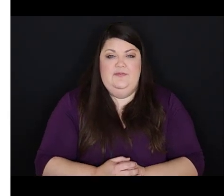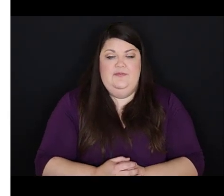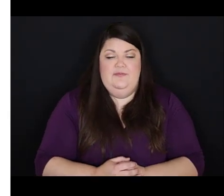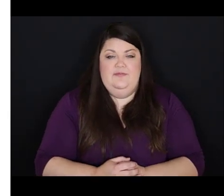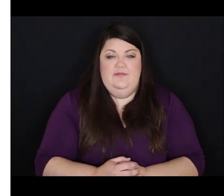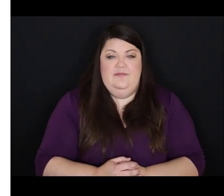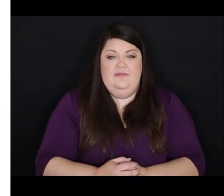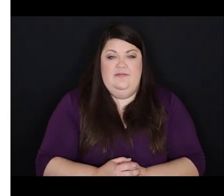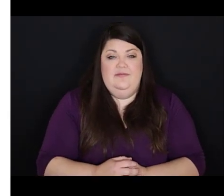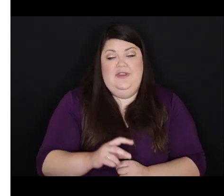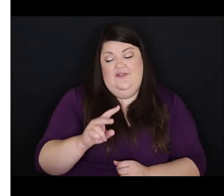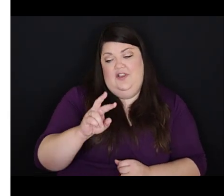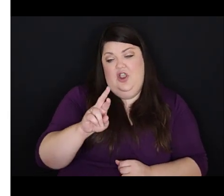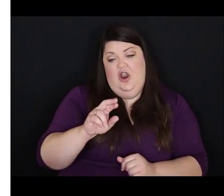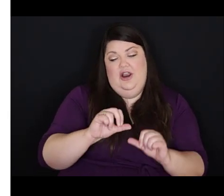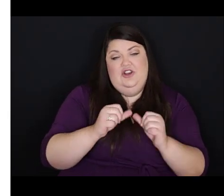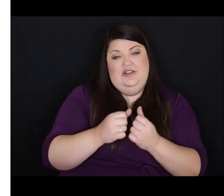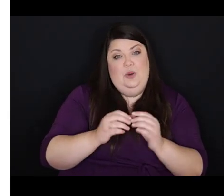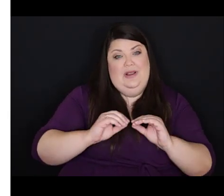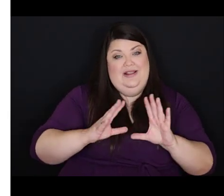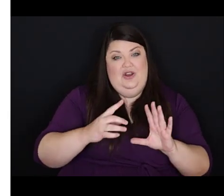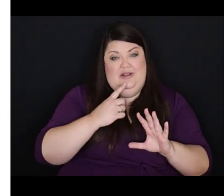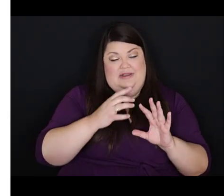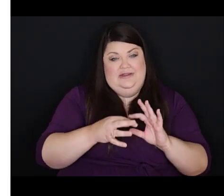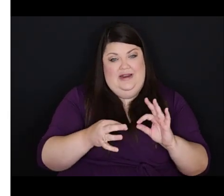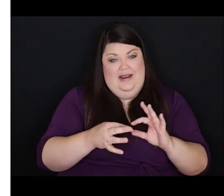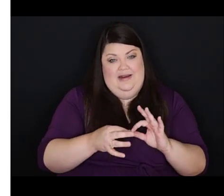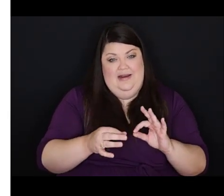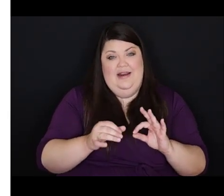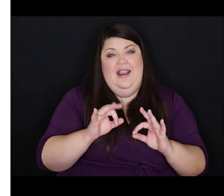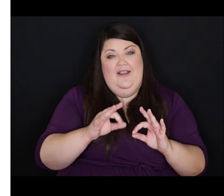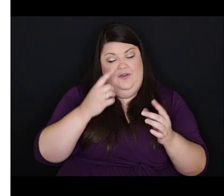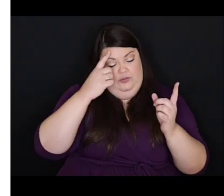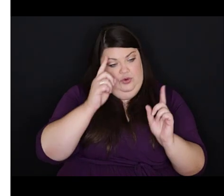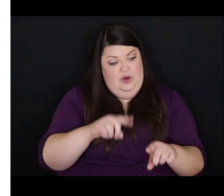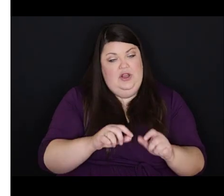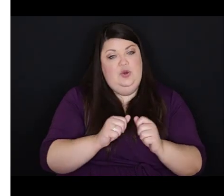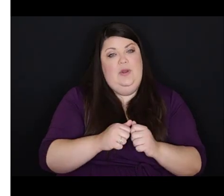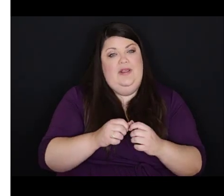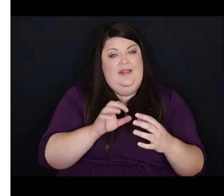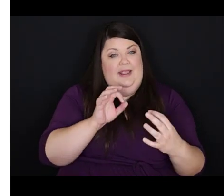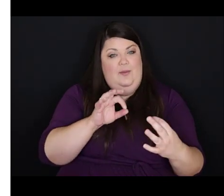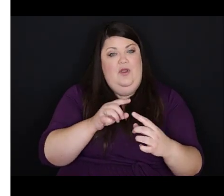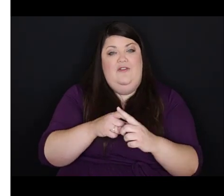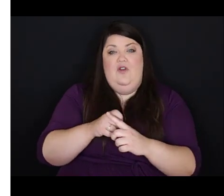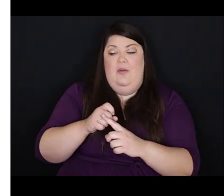The VR agency would clearly state whether it agrees with the input from the Council or if it